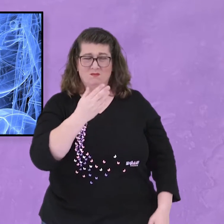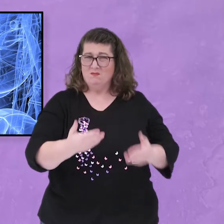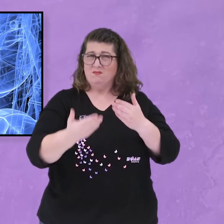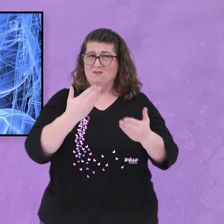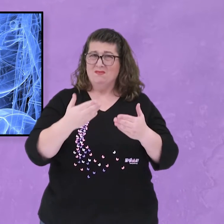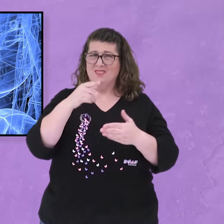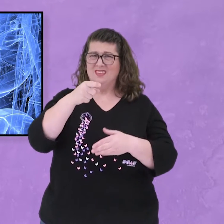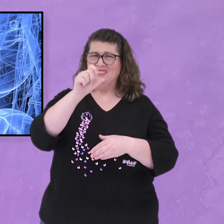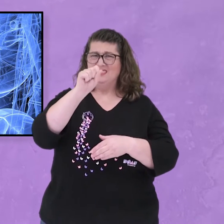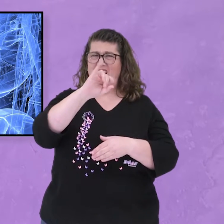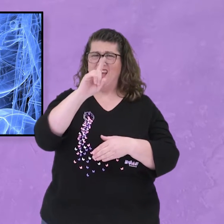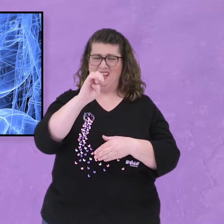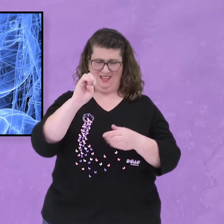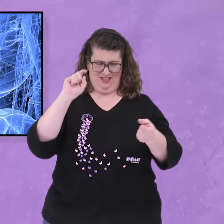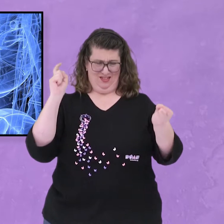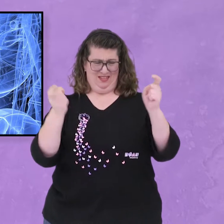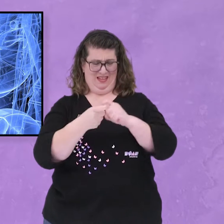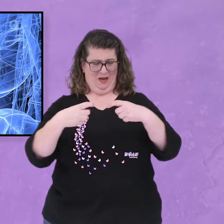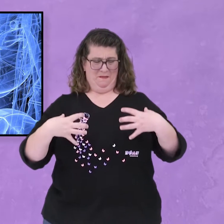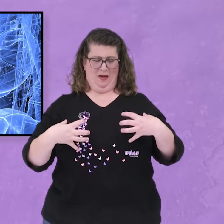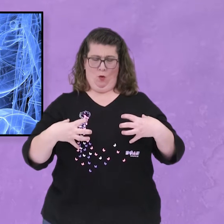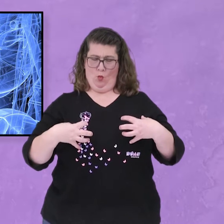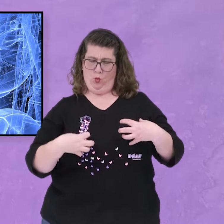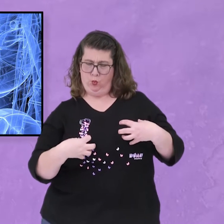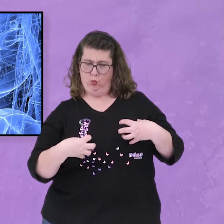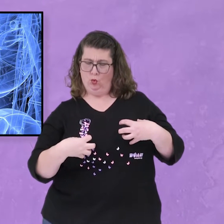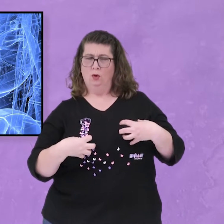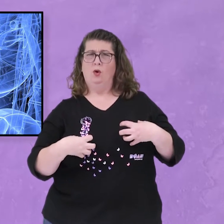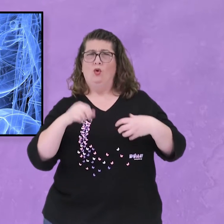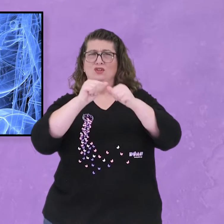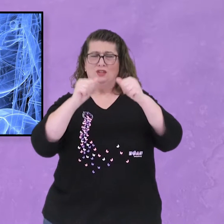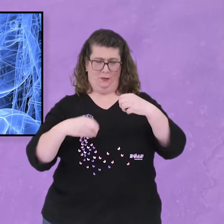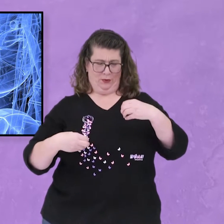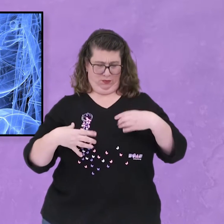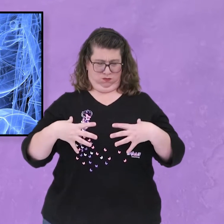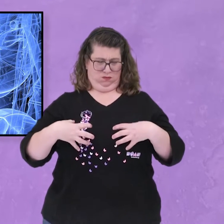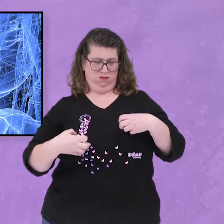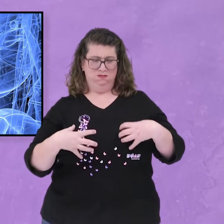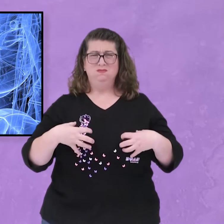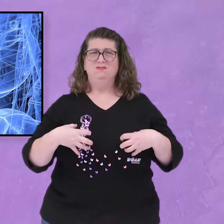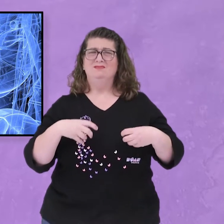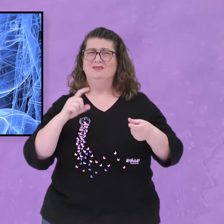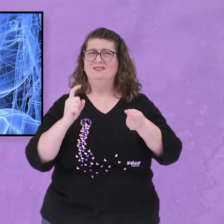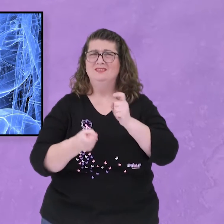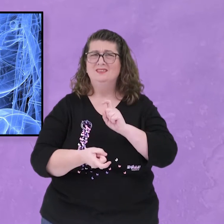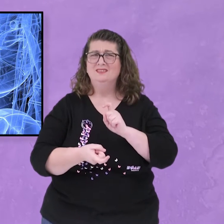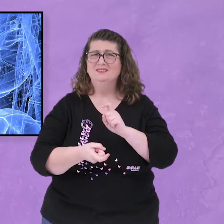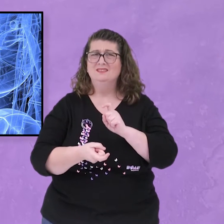change in the size, shape, or appearance of a breast,